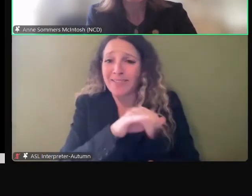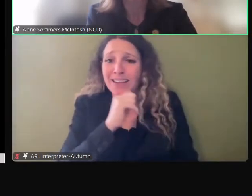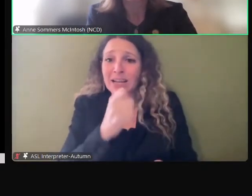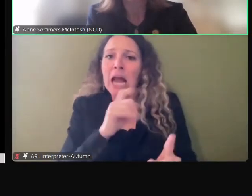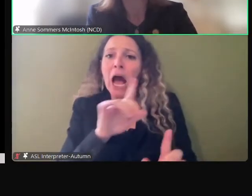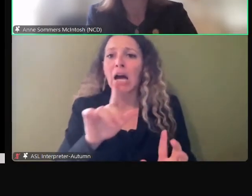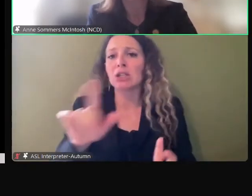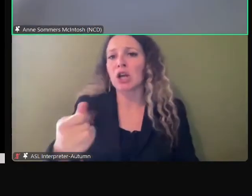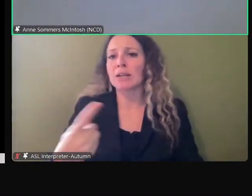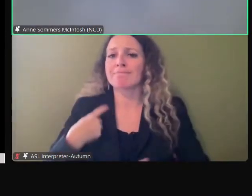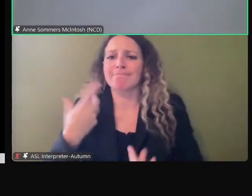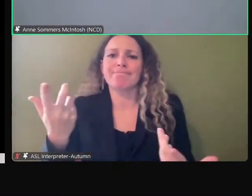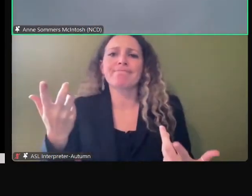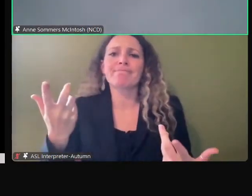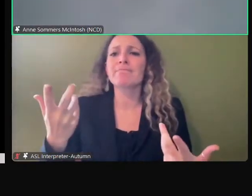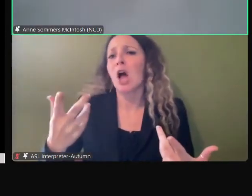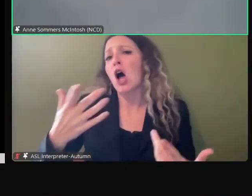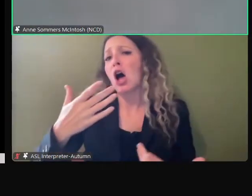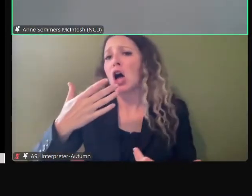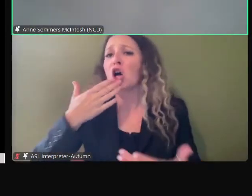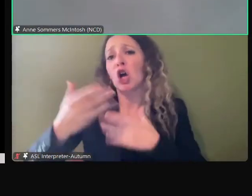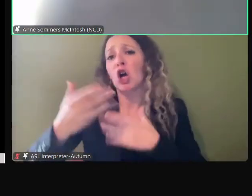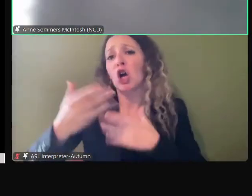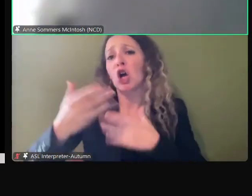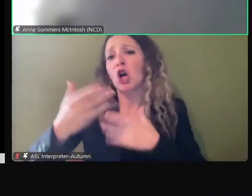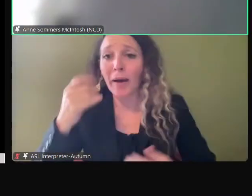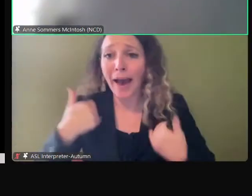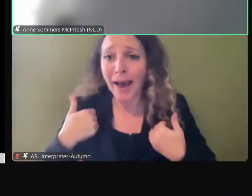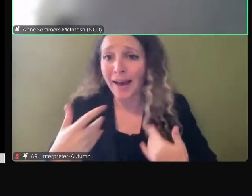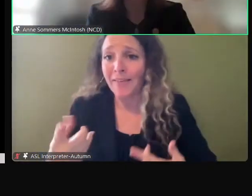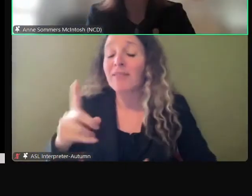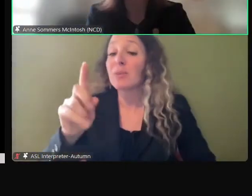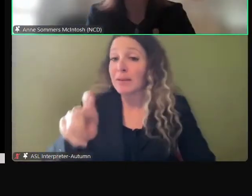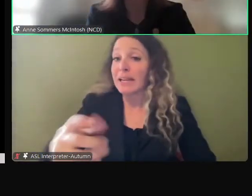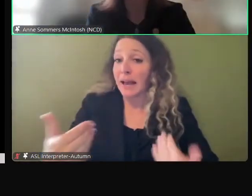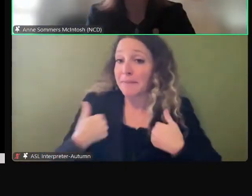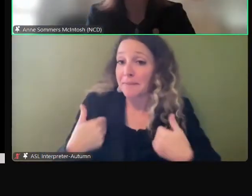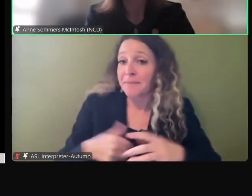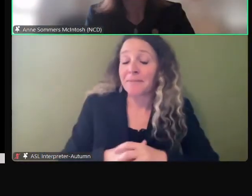equal footing in other areas of life for people with disabilities. Remember Andres's words,